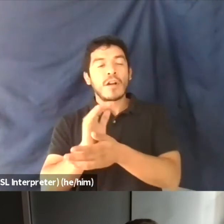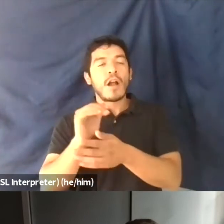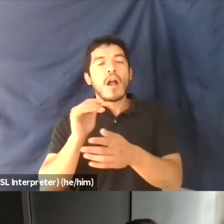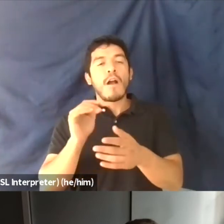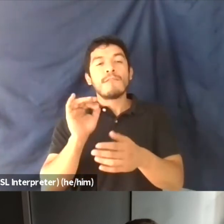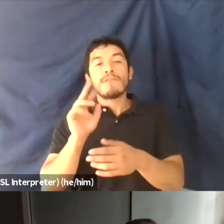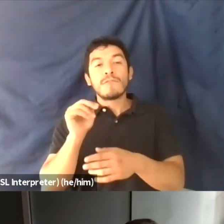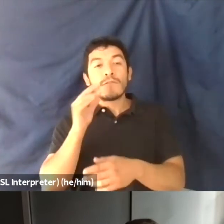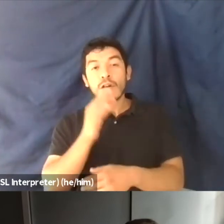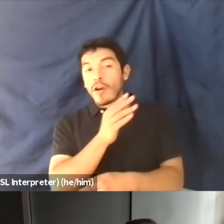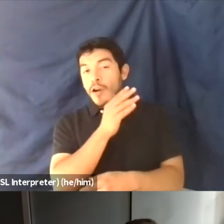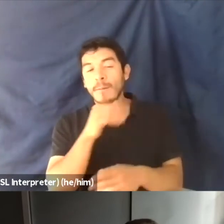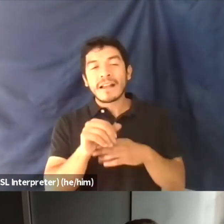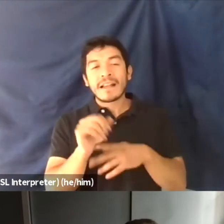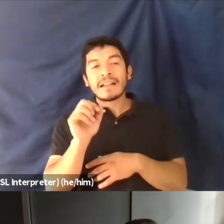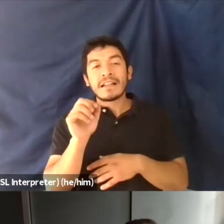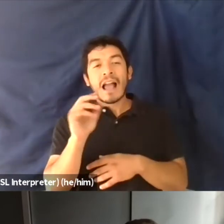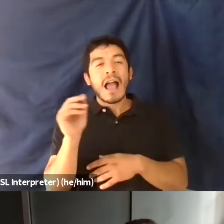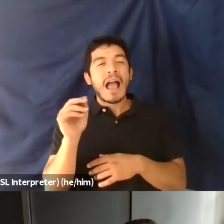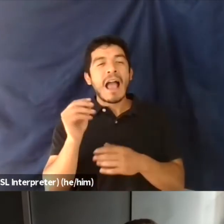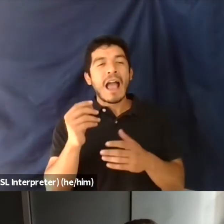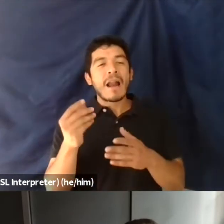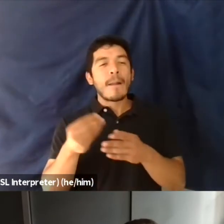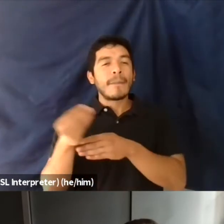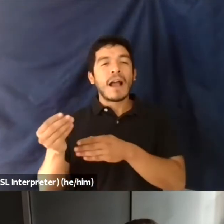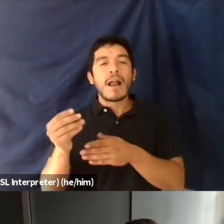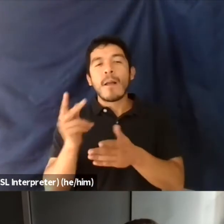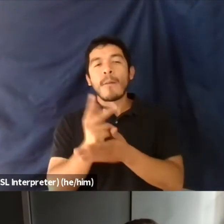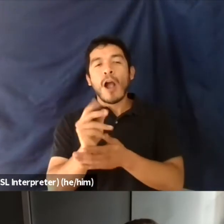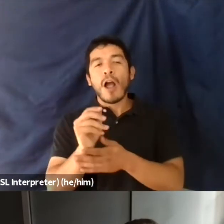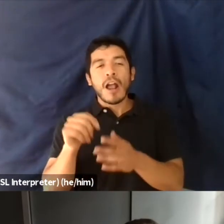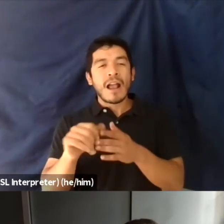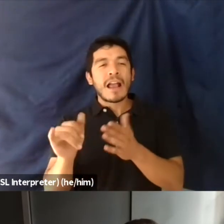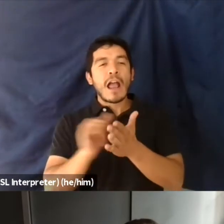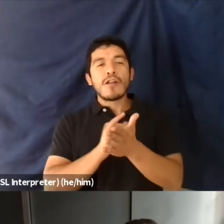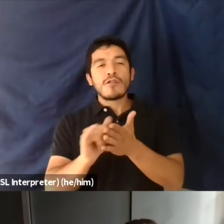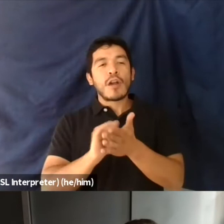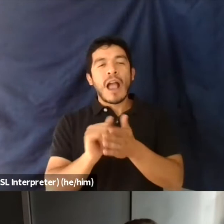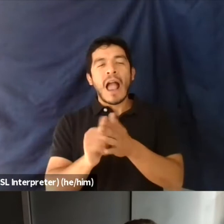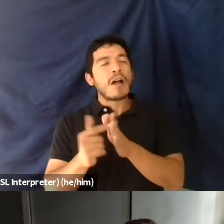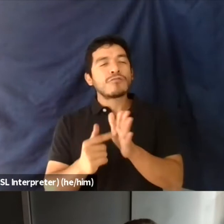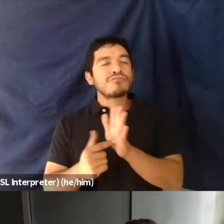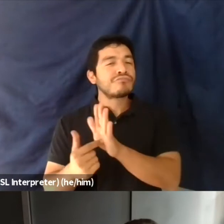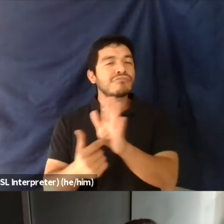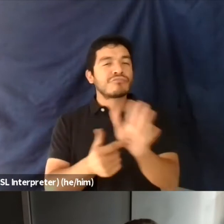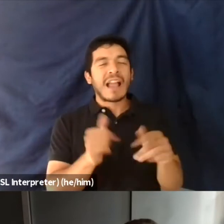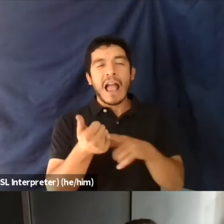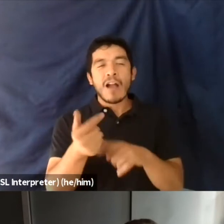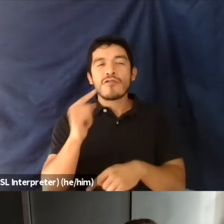in York, Alabama. So it's just opened up an idea about like how you actually get films to people who I really love.